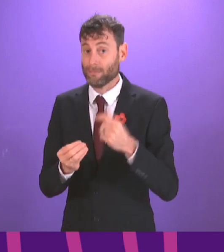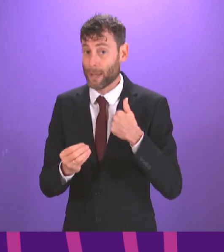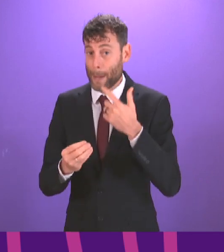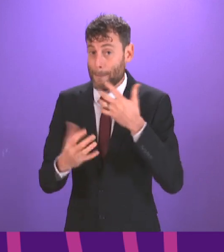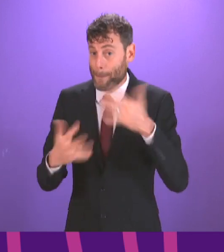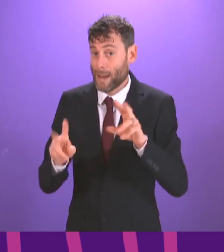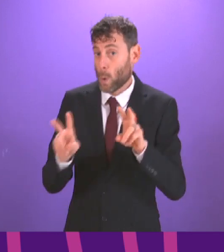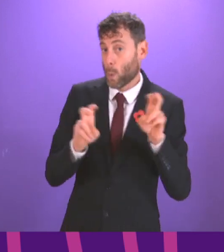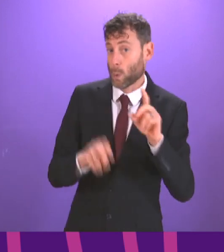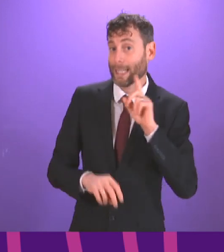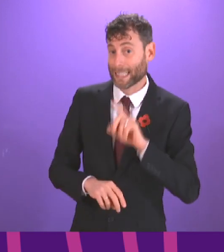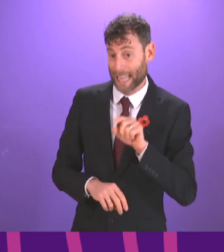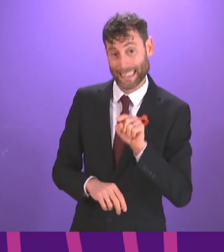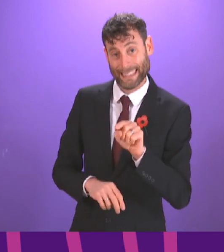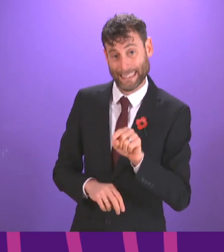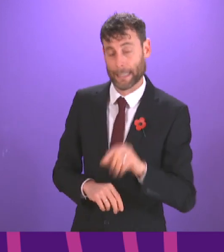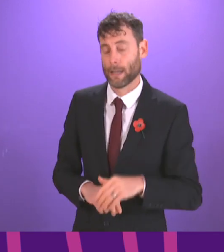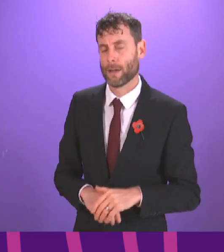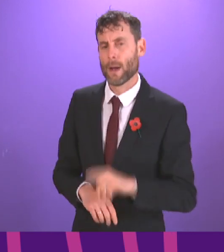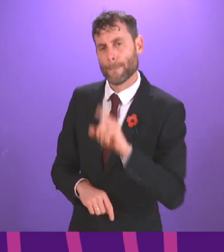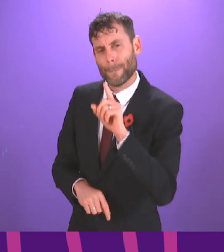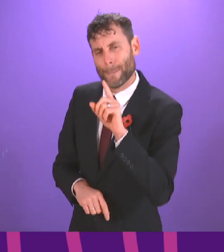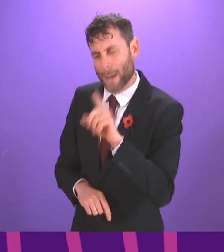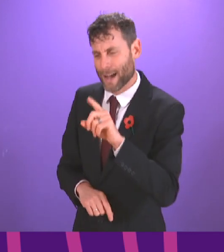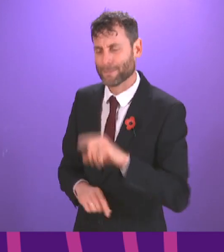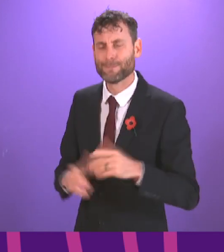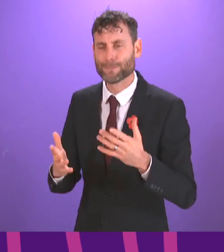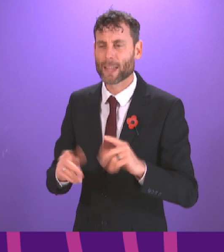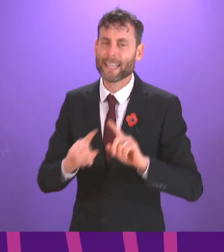as I also recognised yesterday, although the report said that, in all the different scenarios—whether